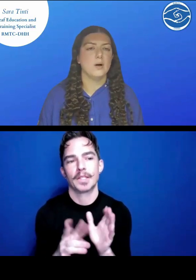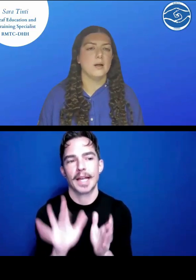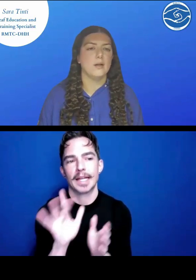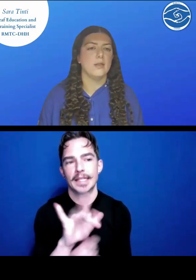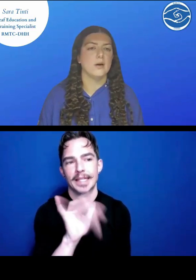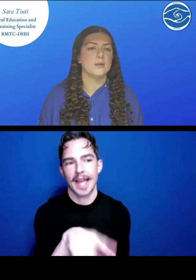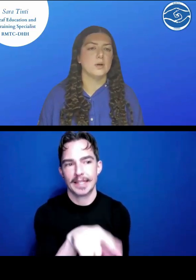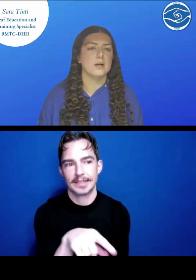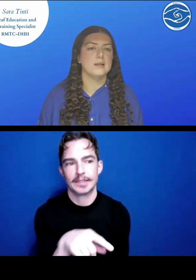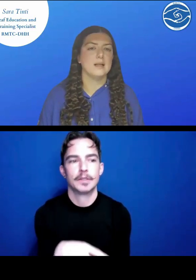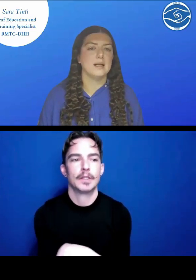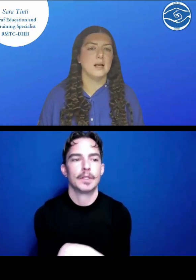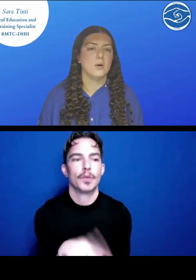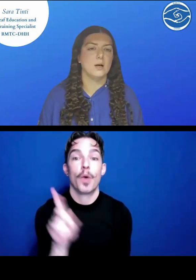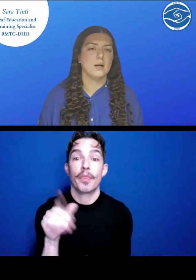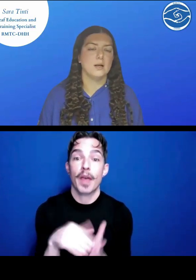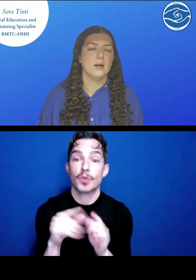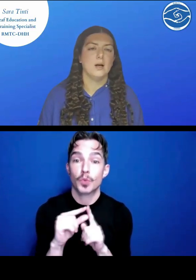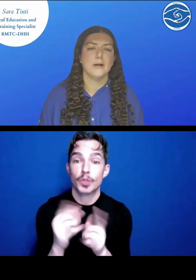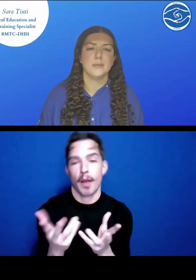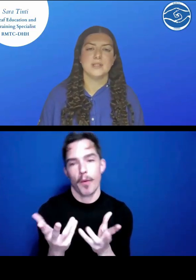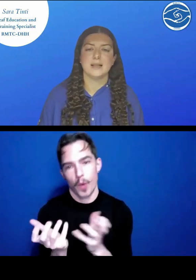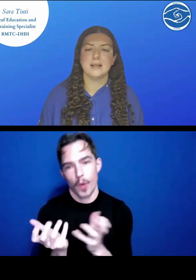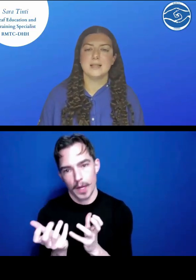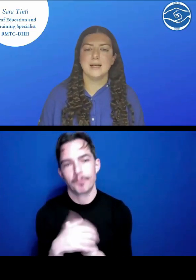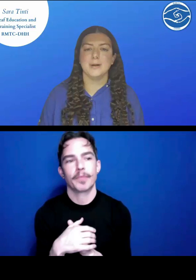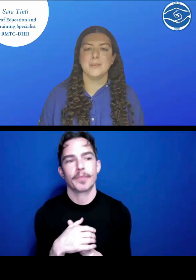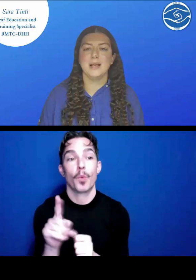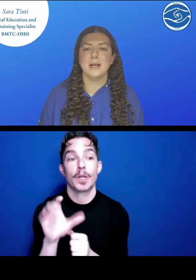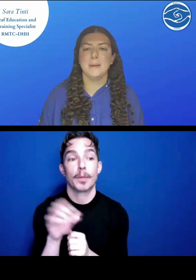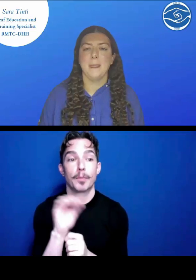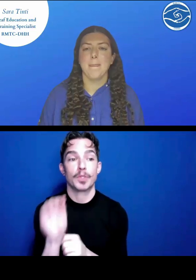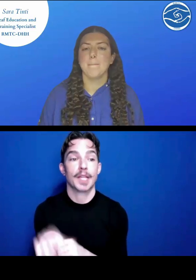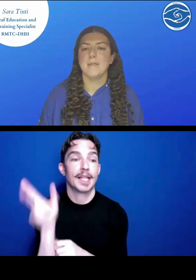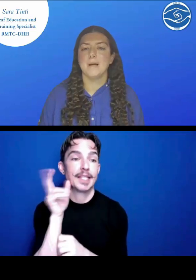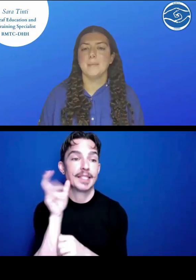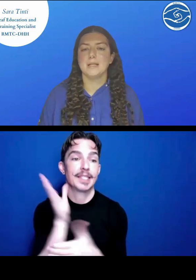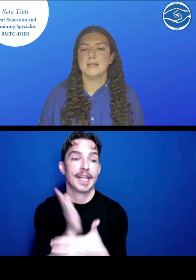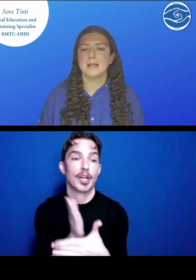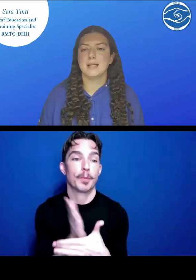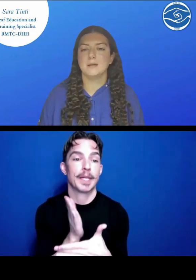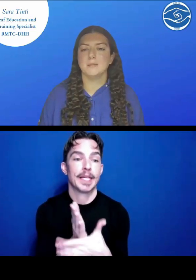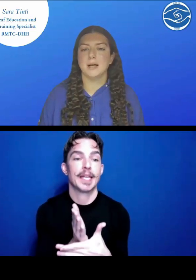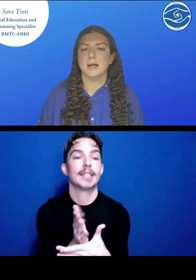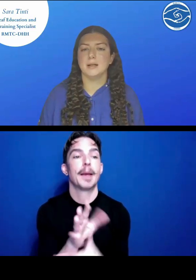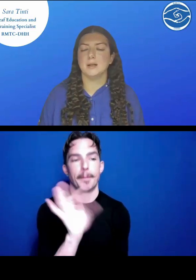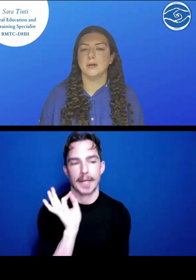I want a 1,000 words and I want 100% listening intermediate. And then I'm going to select my